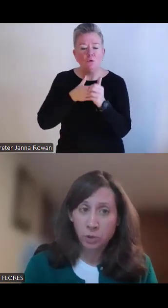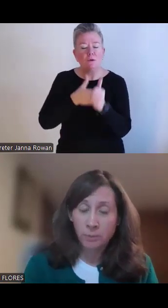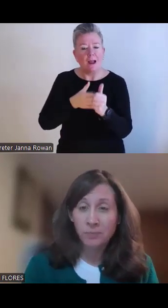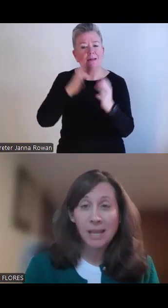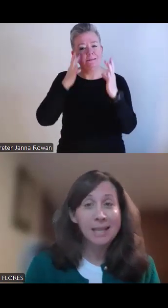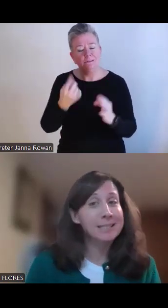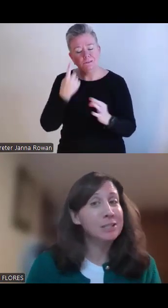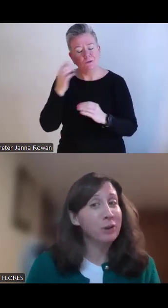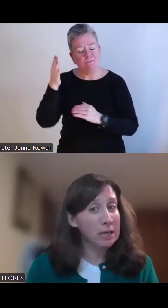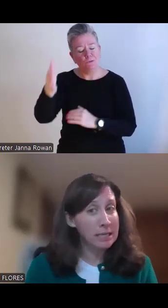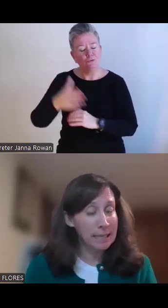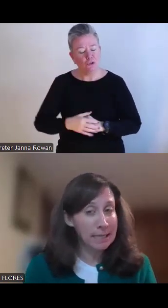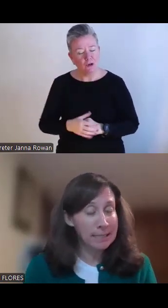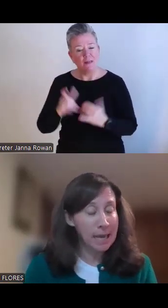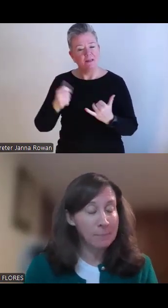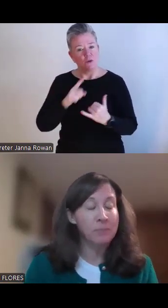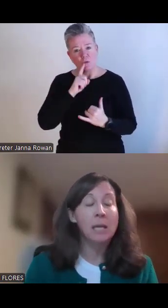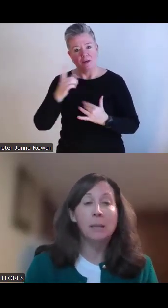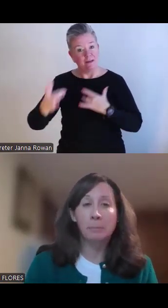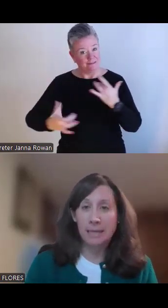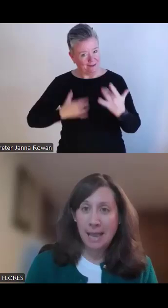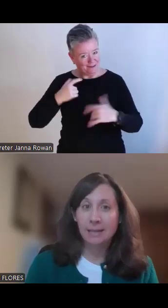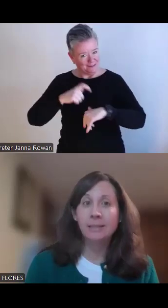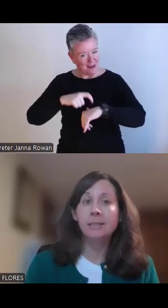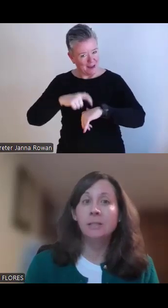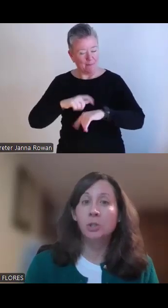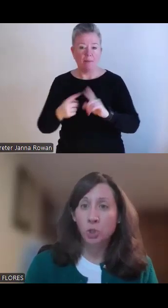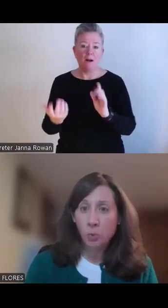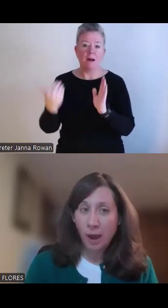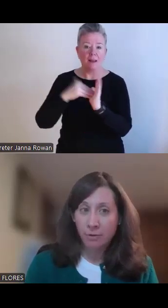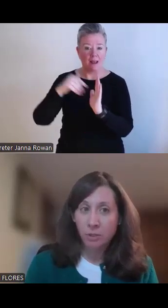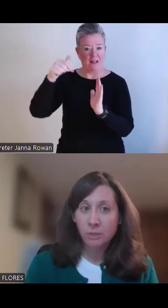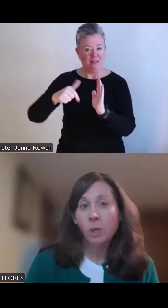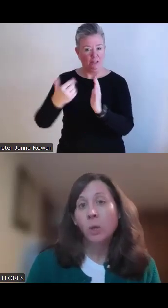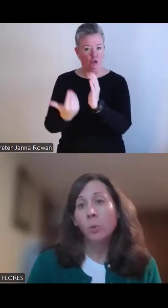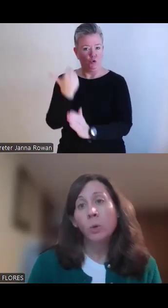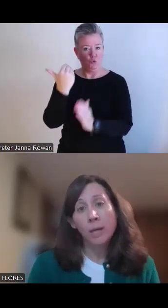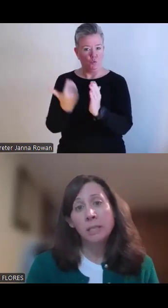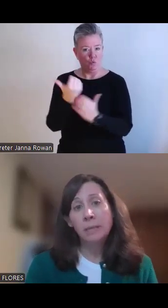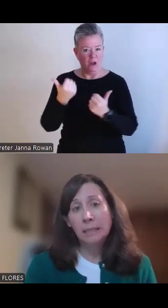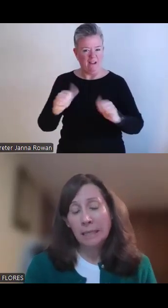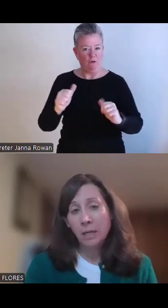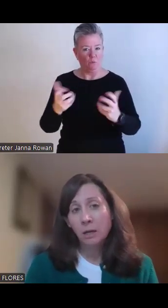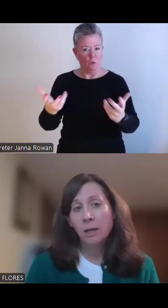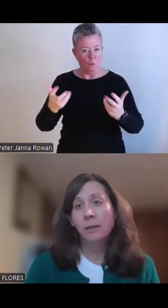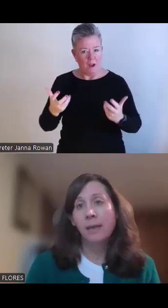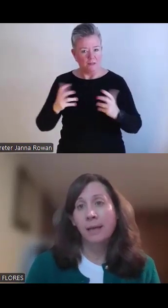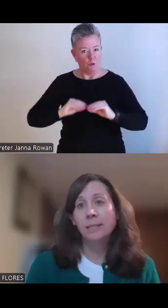future. This is a very exciting time, but again, this is a new effort. We want to be clear that